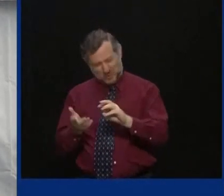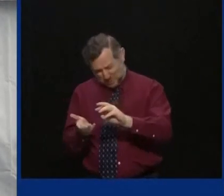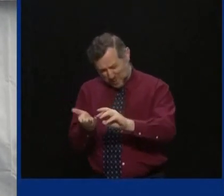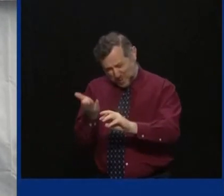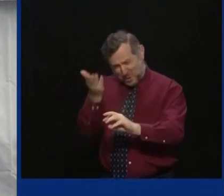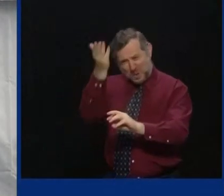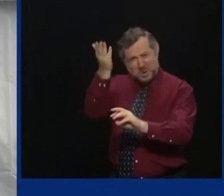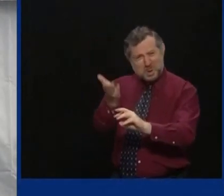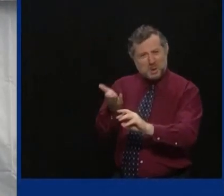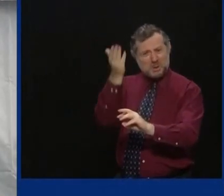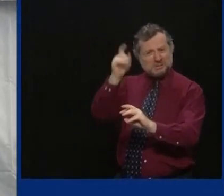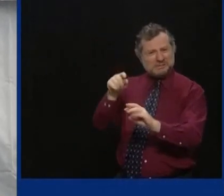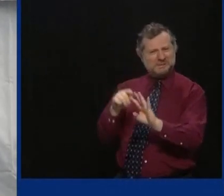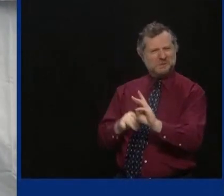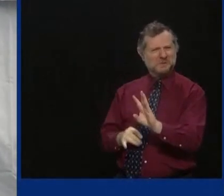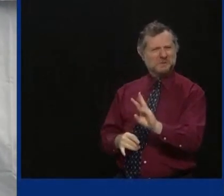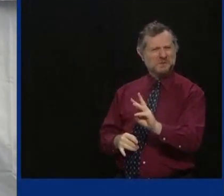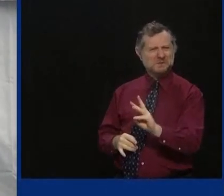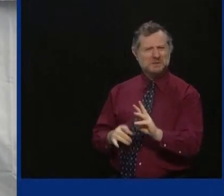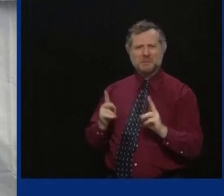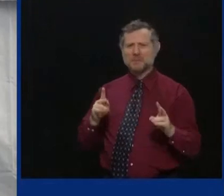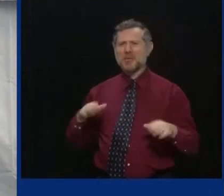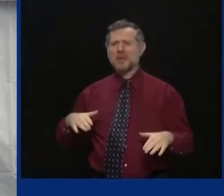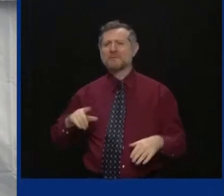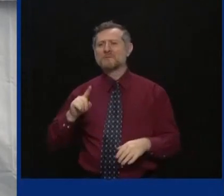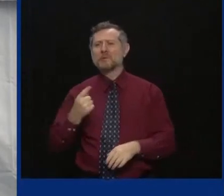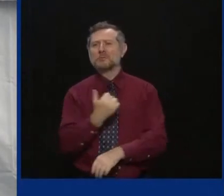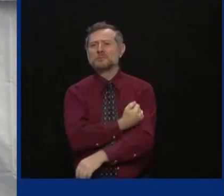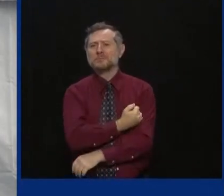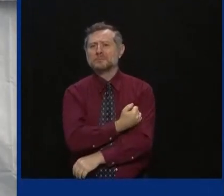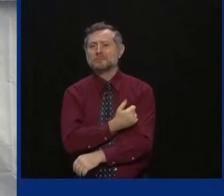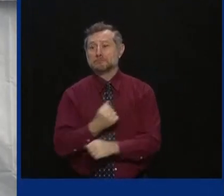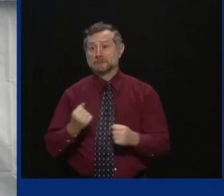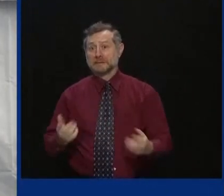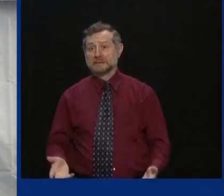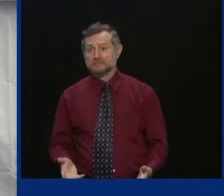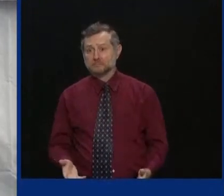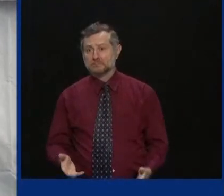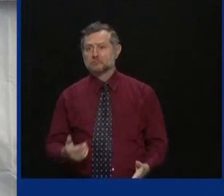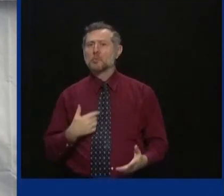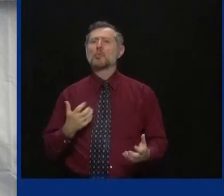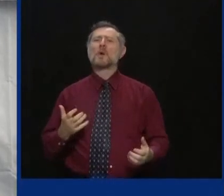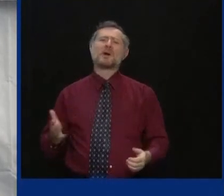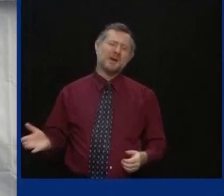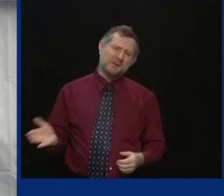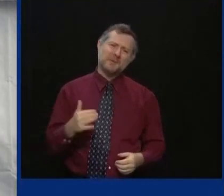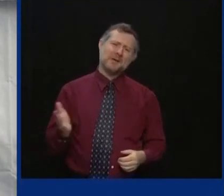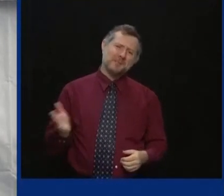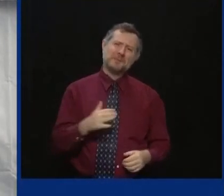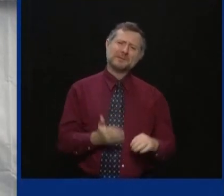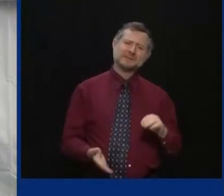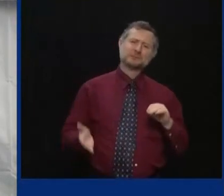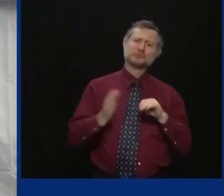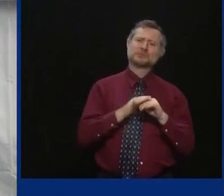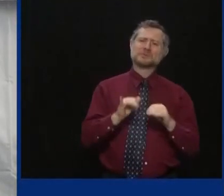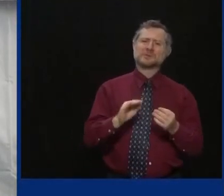IN OUR STATE WE'RE 46% IN THIS ZIP CODE SO THERE'S A LOT OF PEOPLE IN THIS VERY COMMUNITY